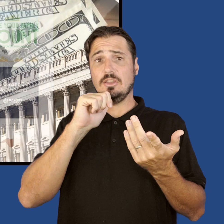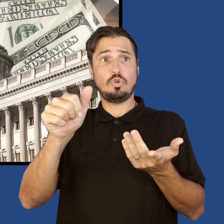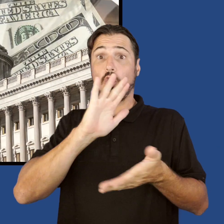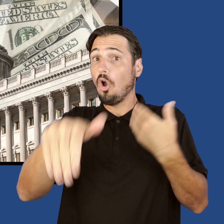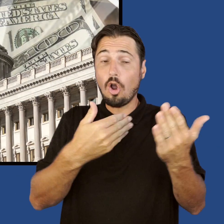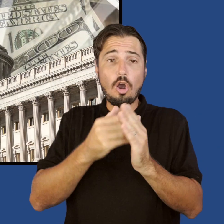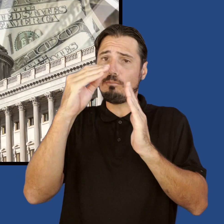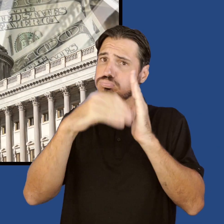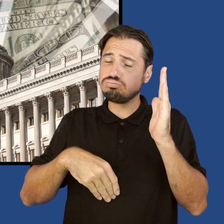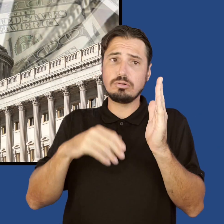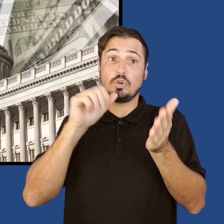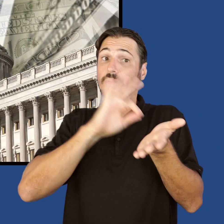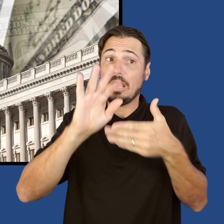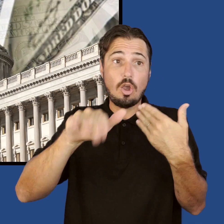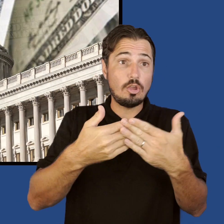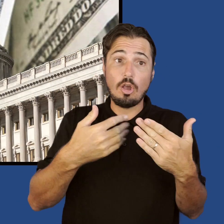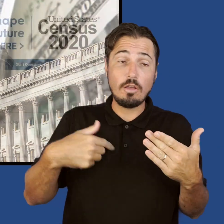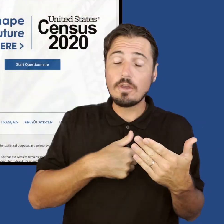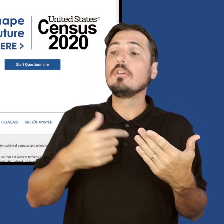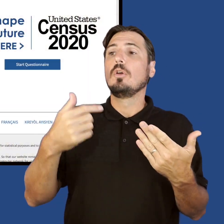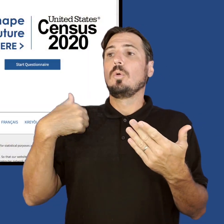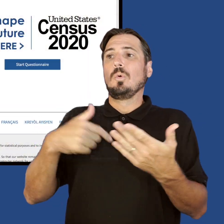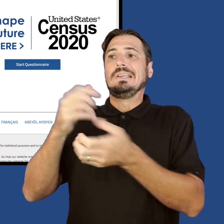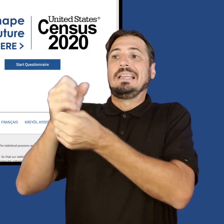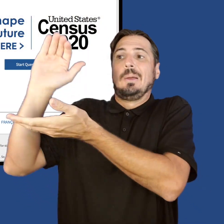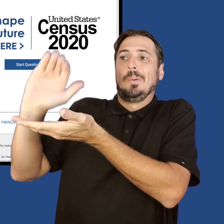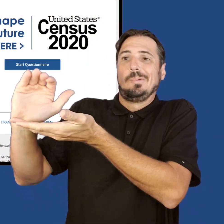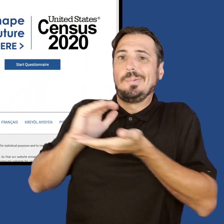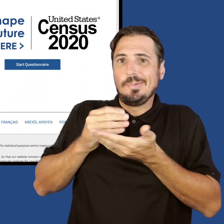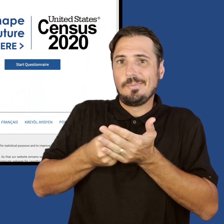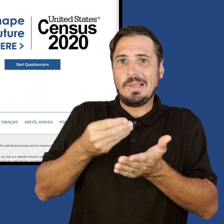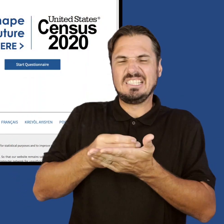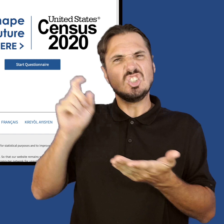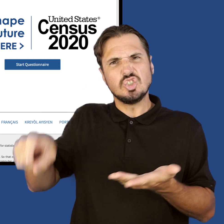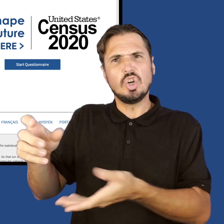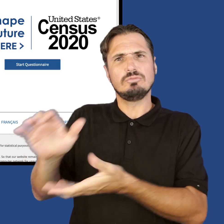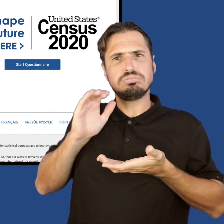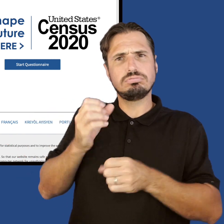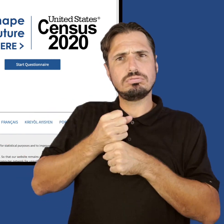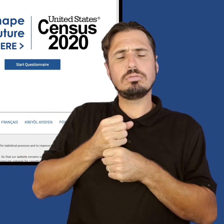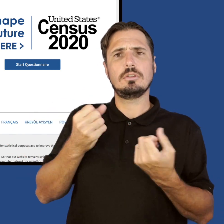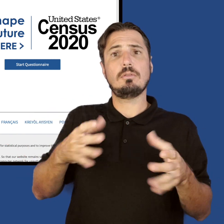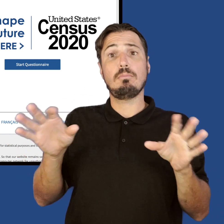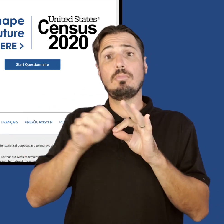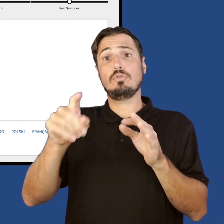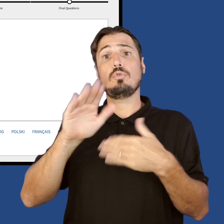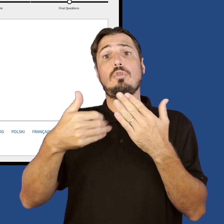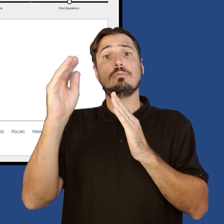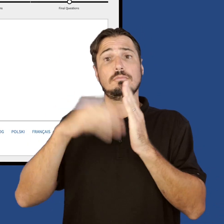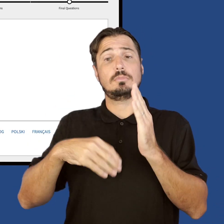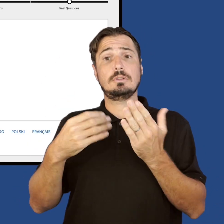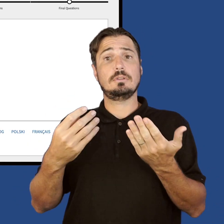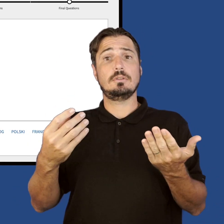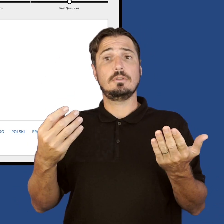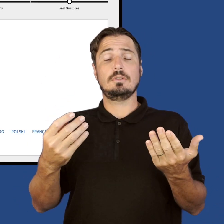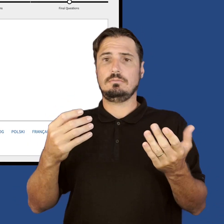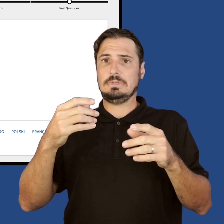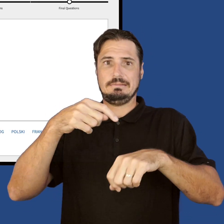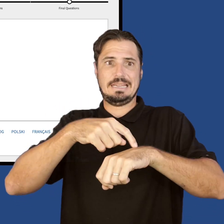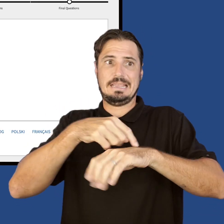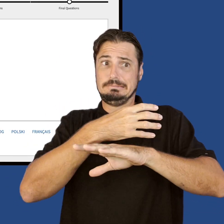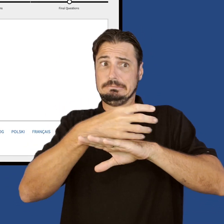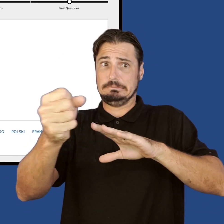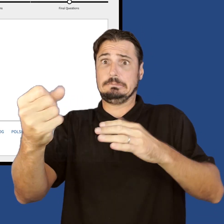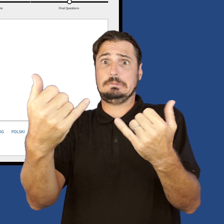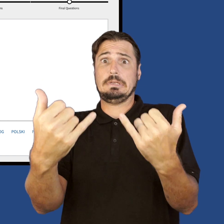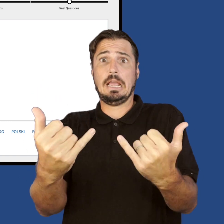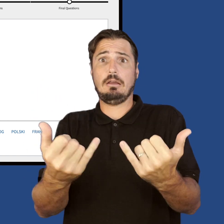Please take a few minutes out of your day, fill out the Census form, and be counted. The clock is ticking and the time to stand up be counted and get our fair share is now.